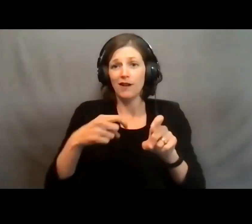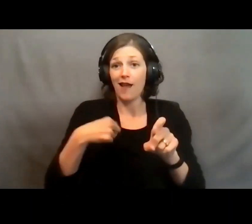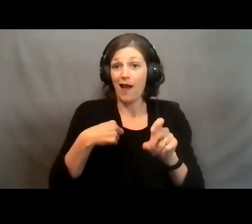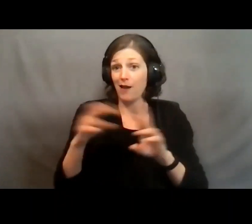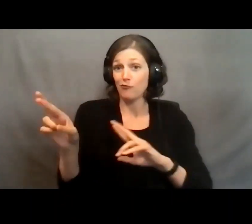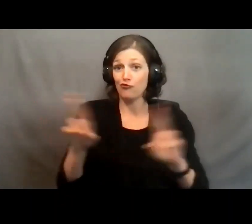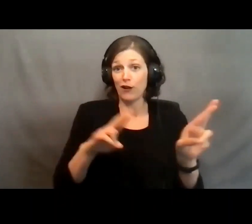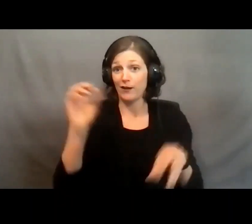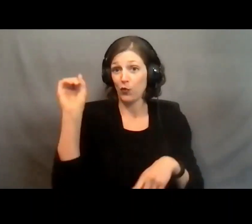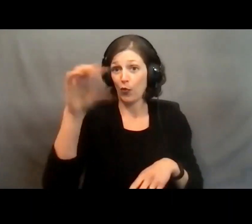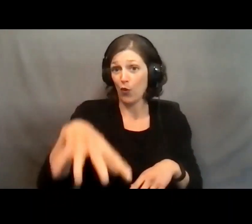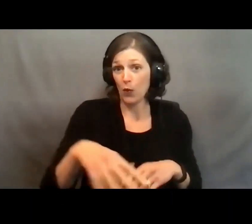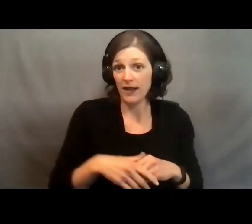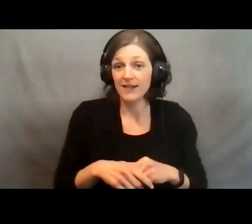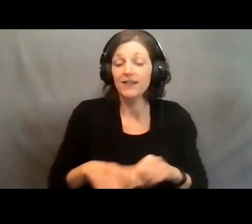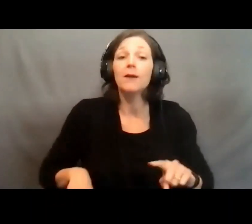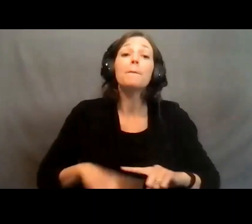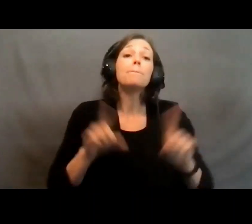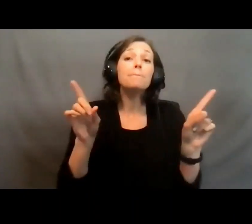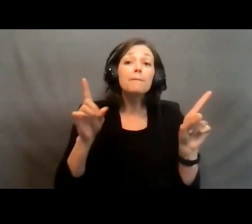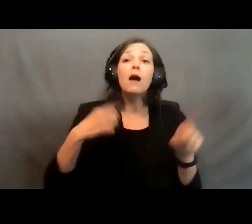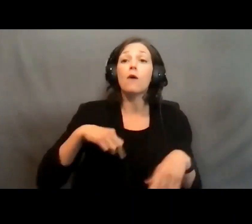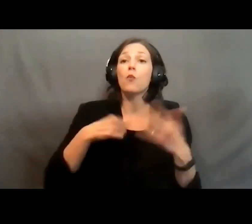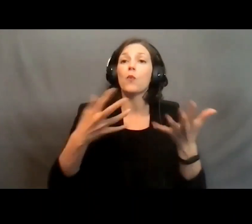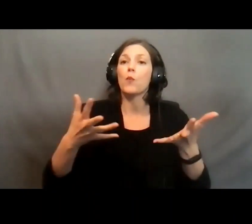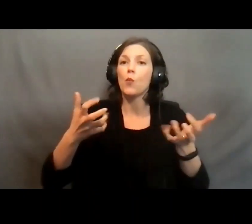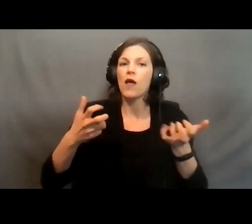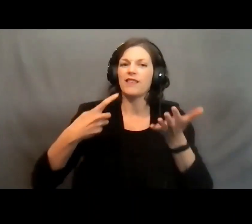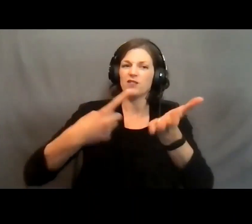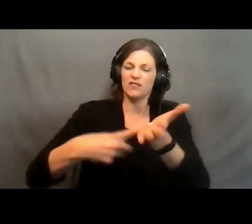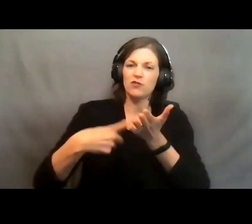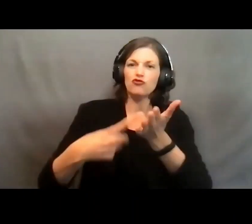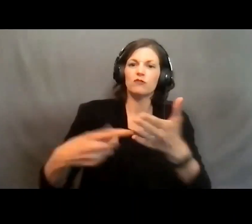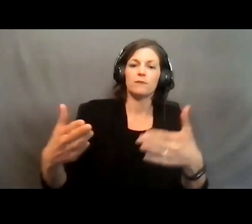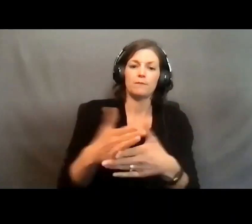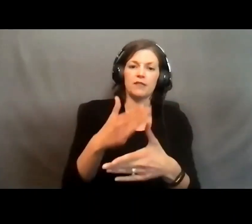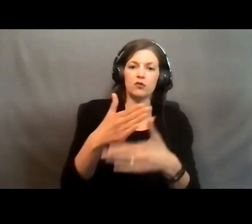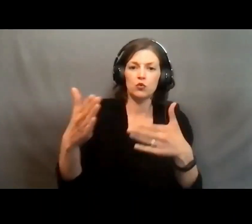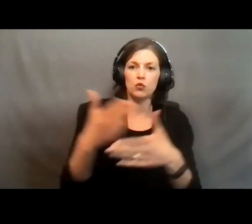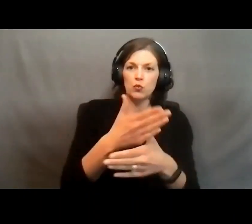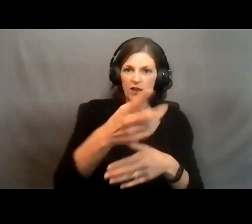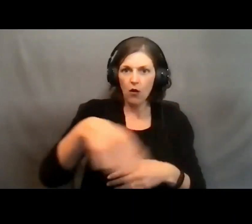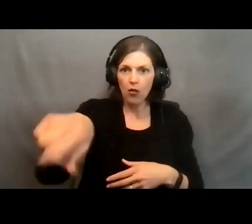13:40:08 but we want this to be a discussion between and among you and you can already see ,